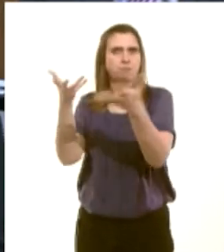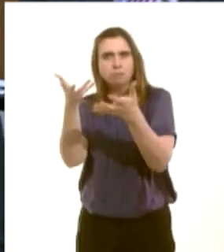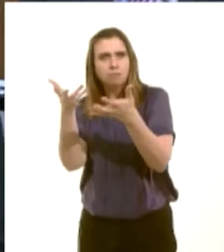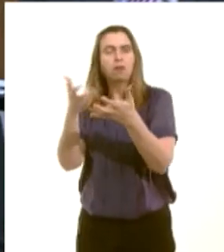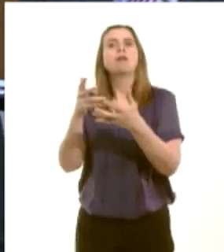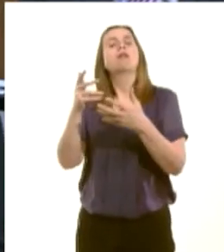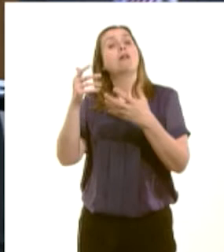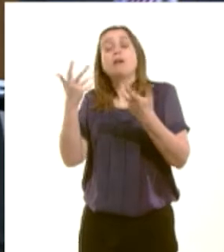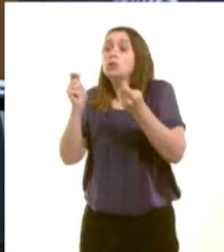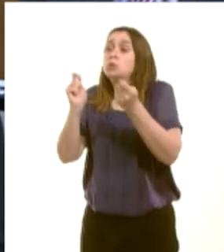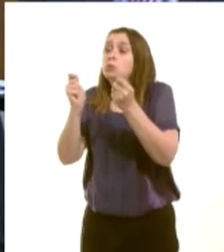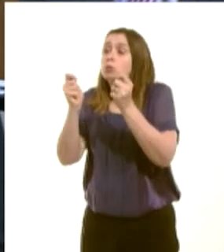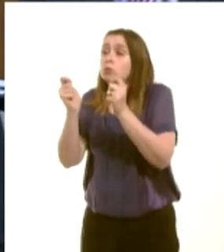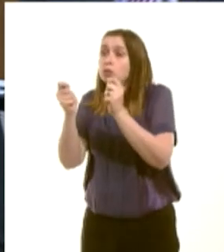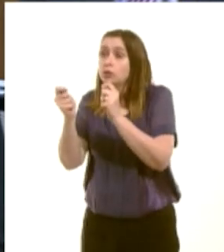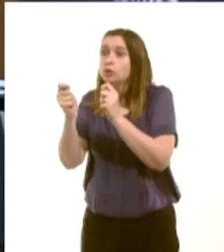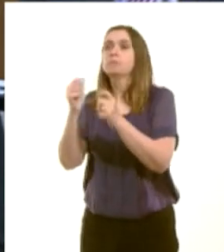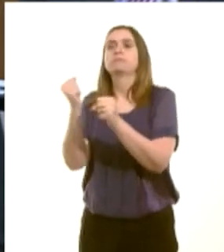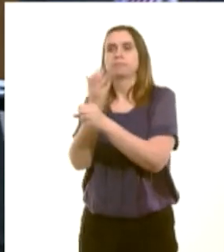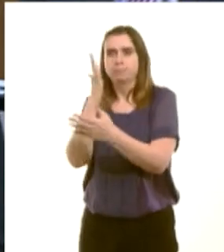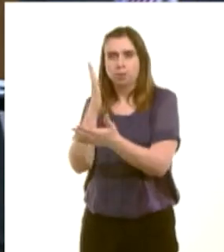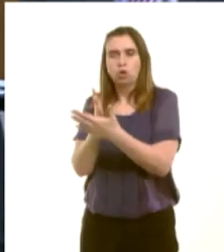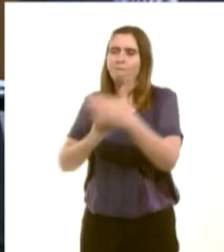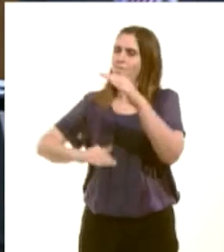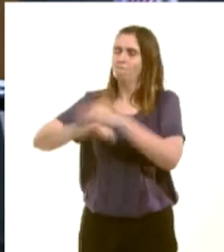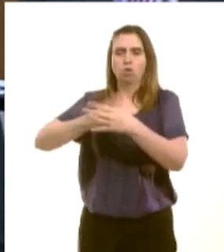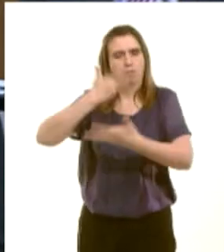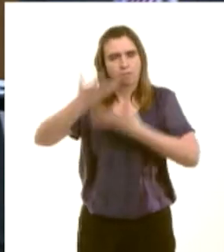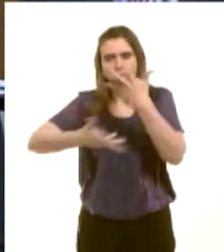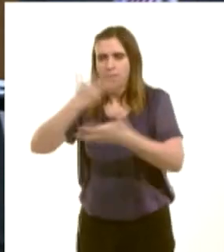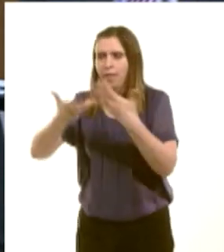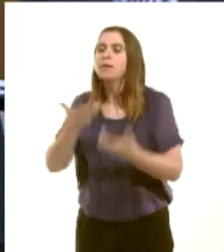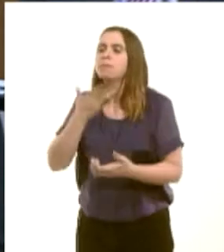in services, that those changes are fully explained and that the public are fully involved